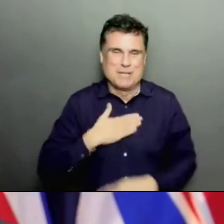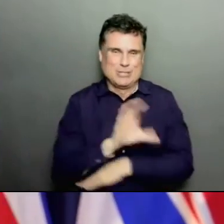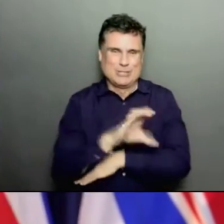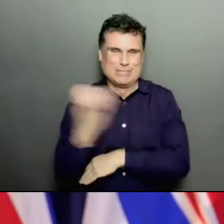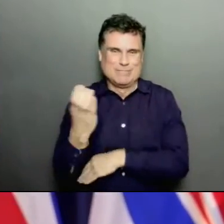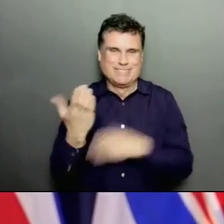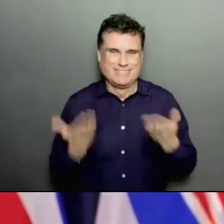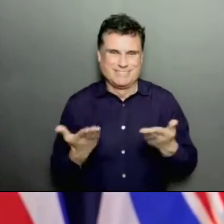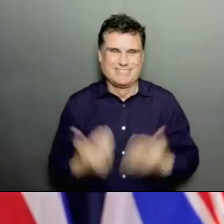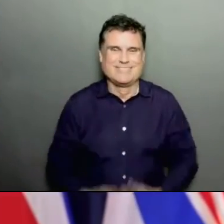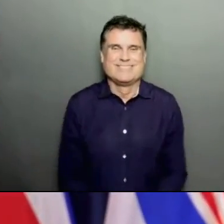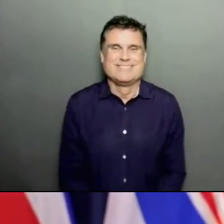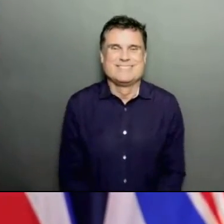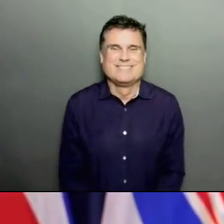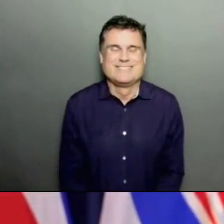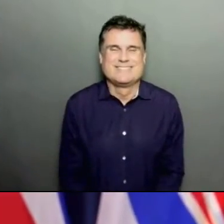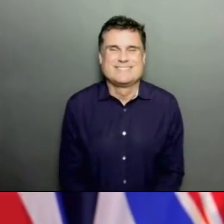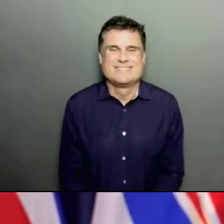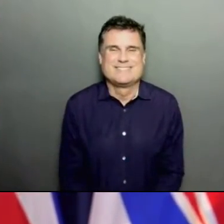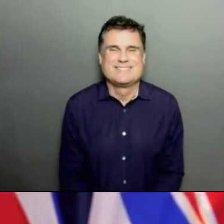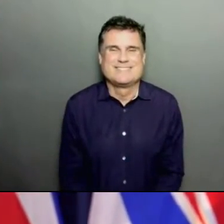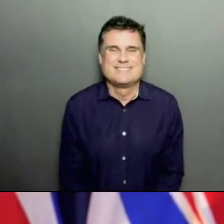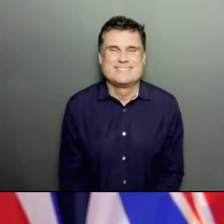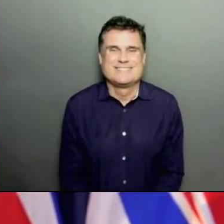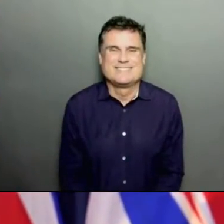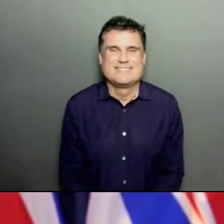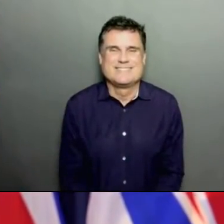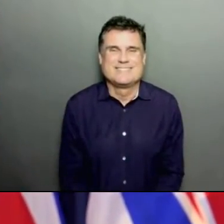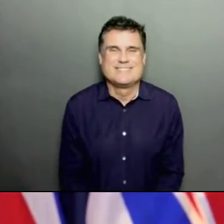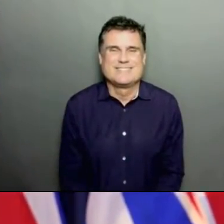MINISTER ADRIAN DIX: (Speaking French)